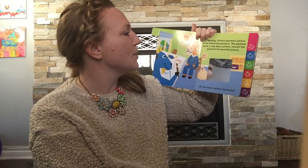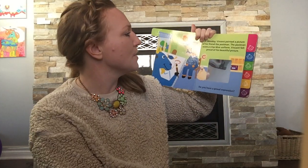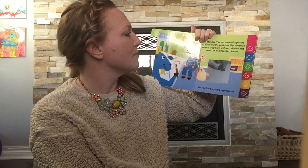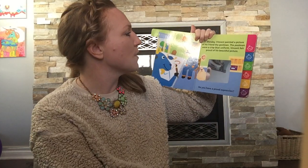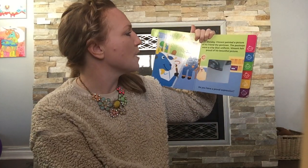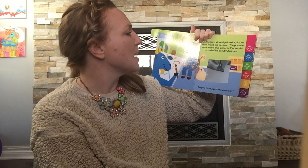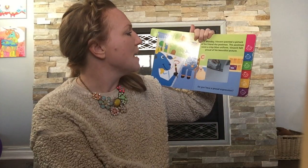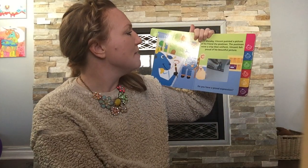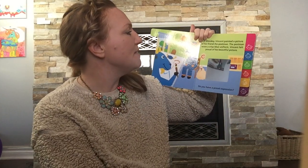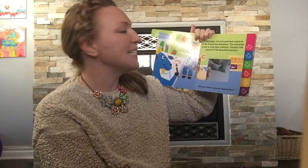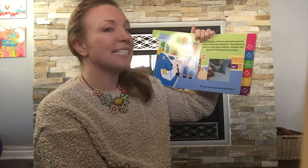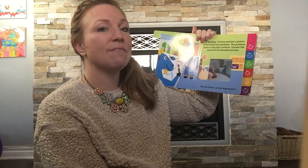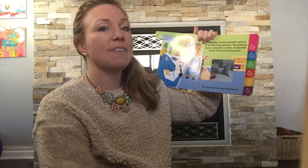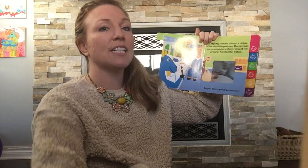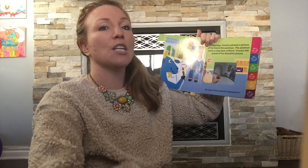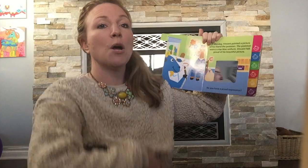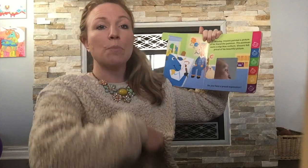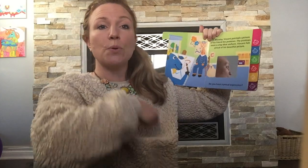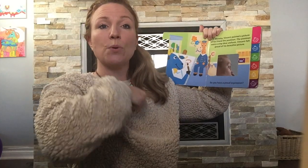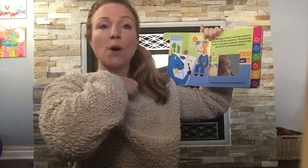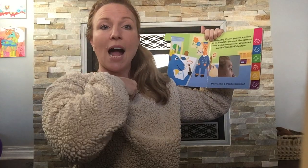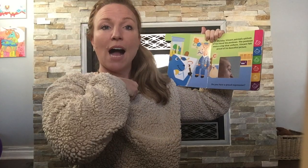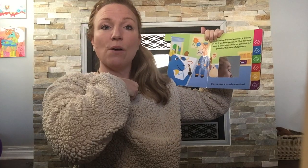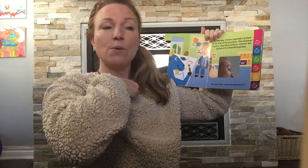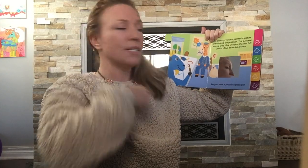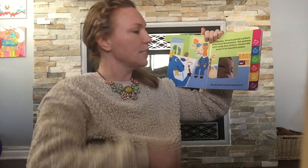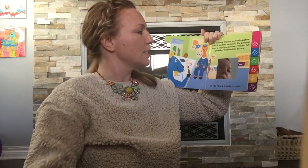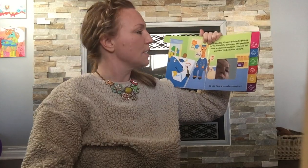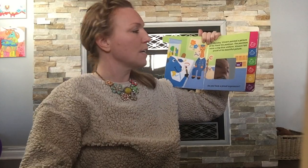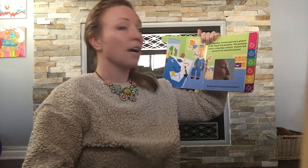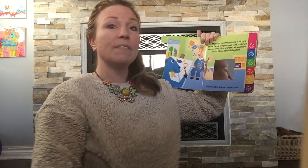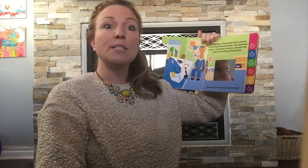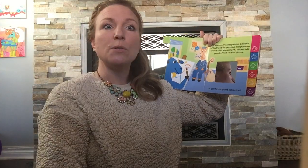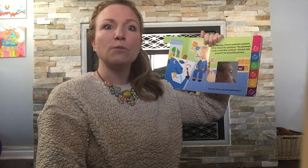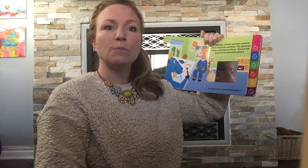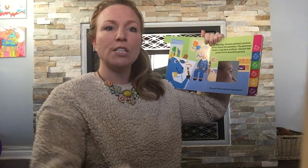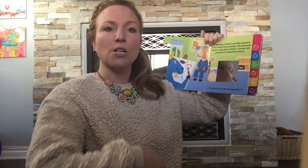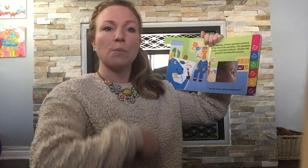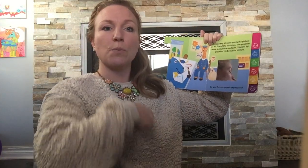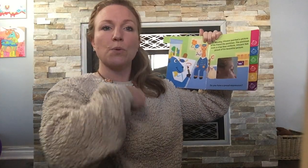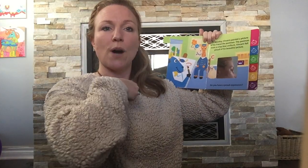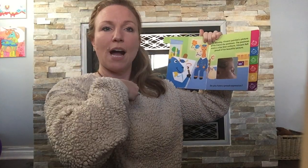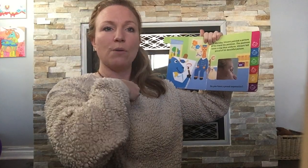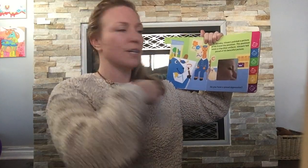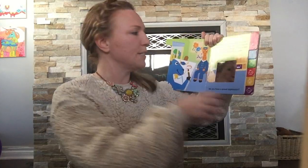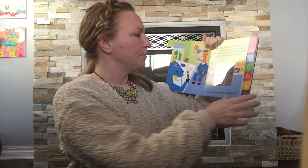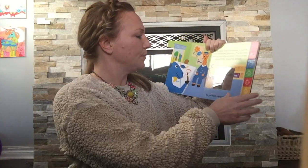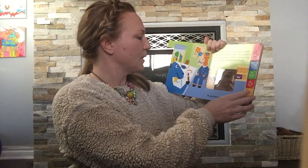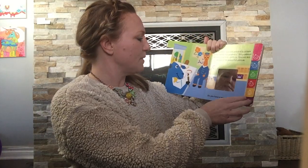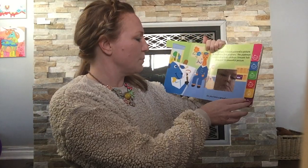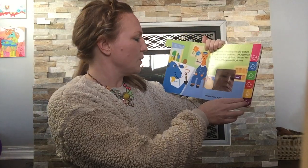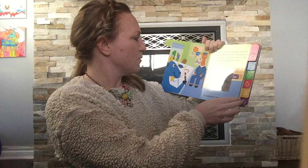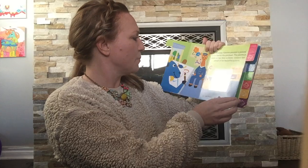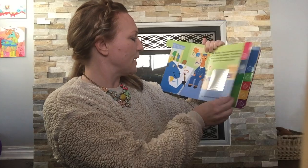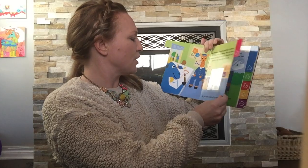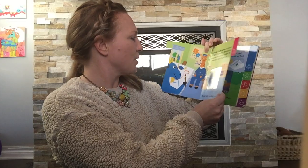uniform. Vincent felt PROUD of his beautiful picture. PROUD of his beautiful picture.